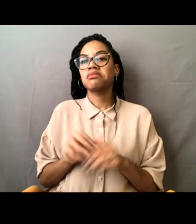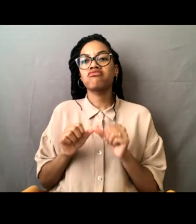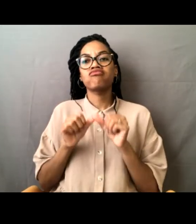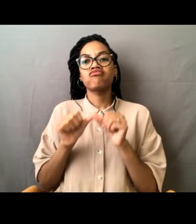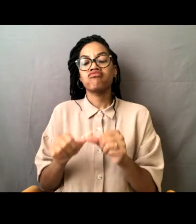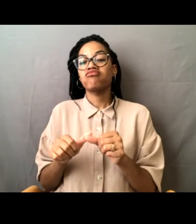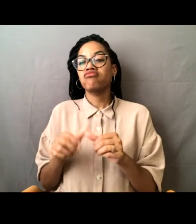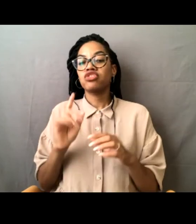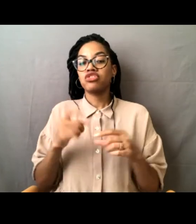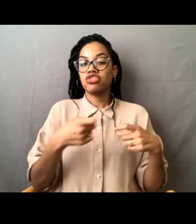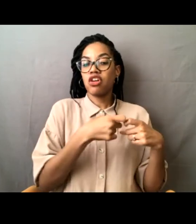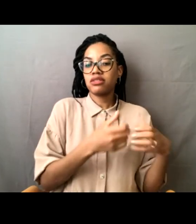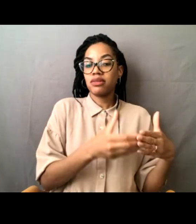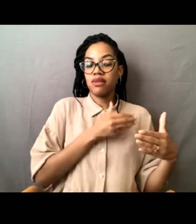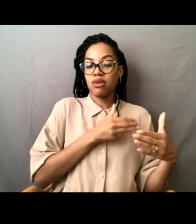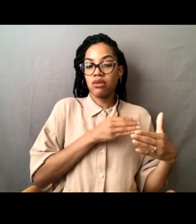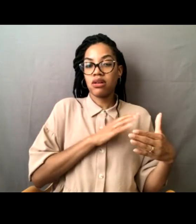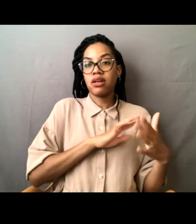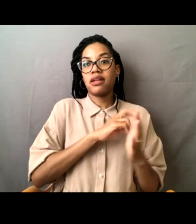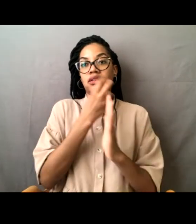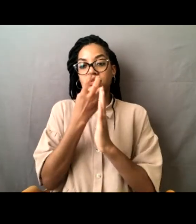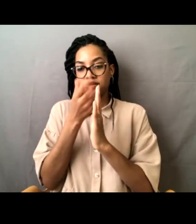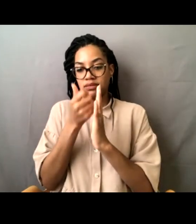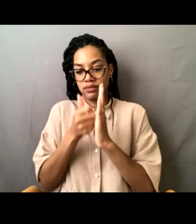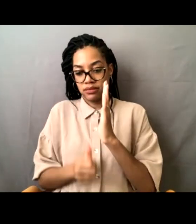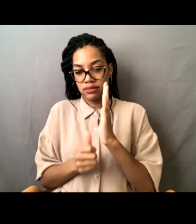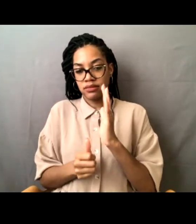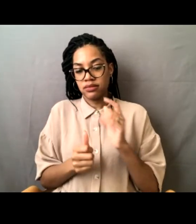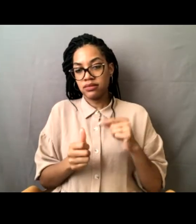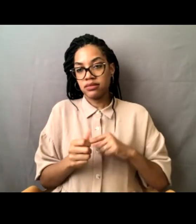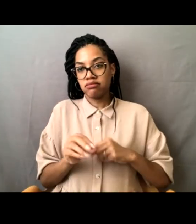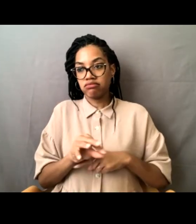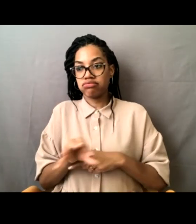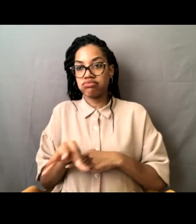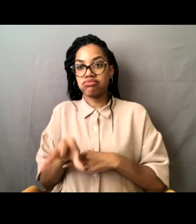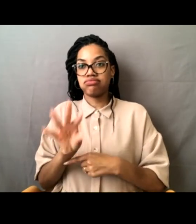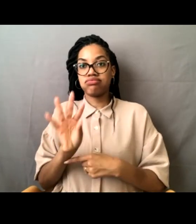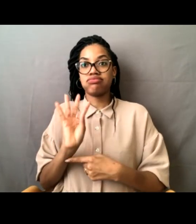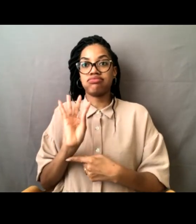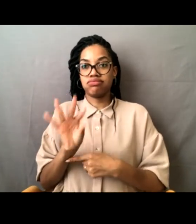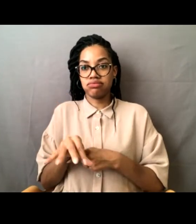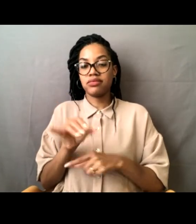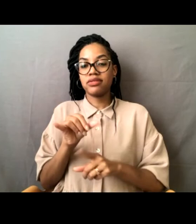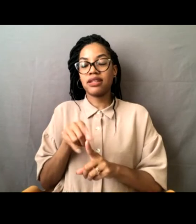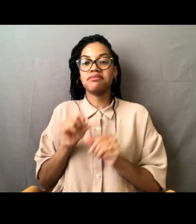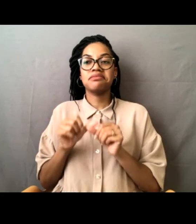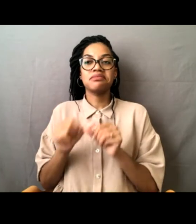and that's usually a part of the staff, whoever's taking it out is making sure that all the equipment is ready to go for that field visit.